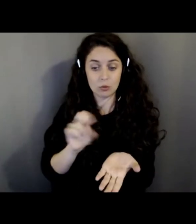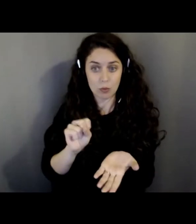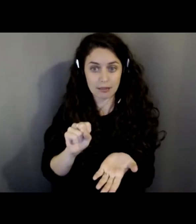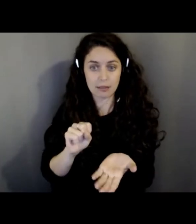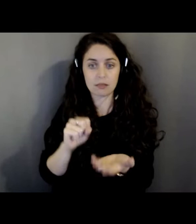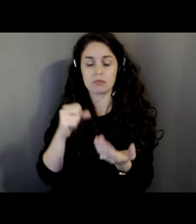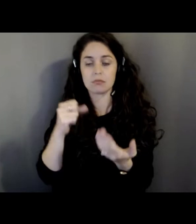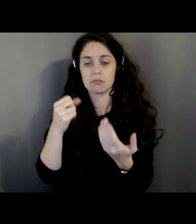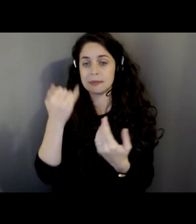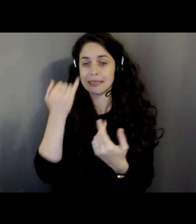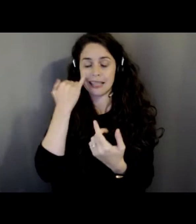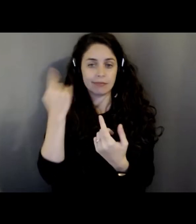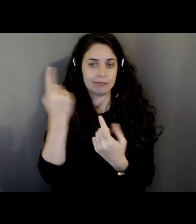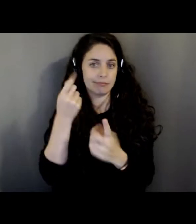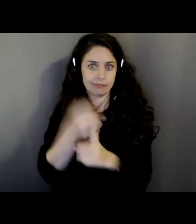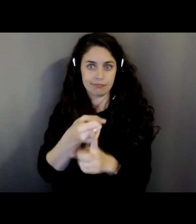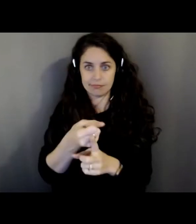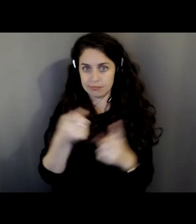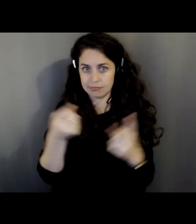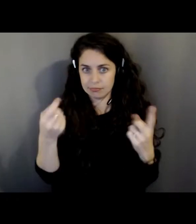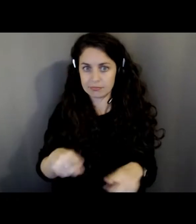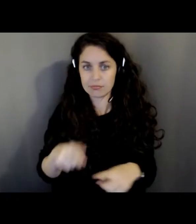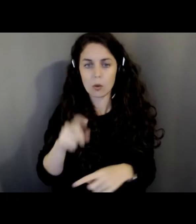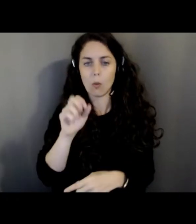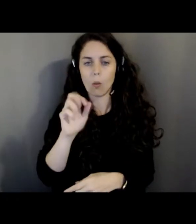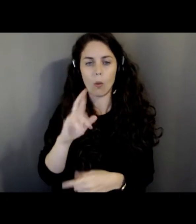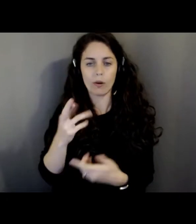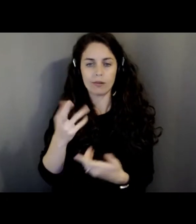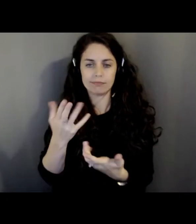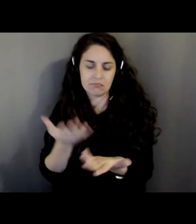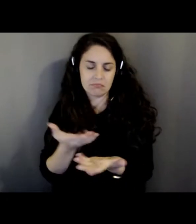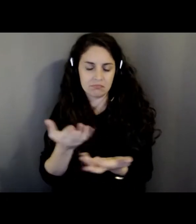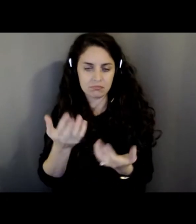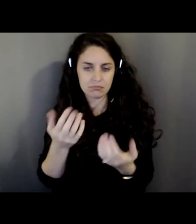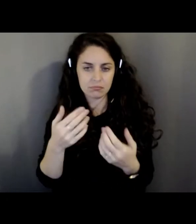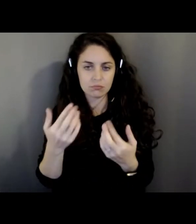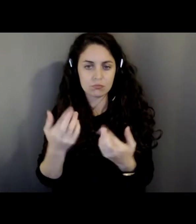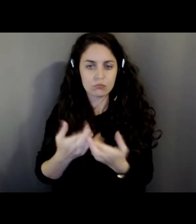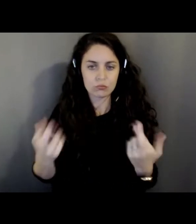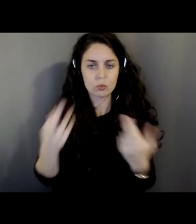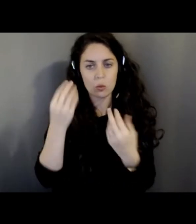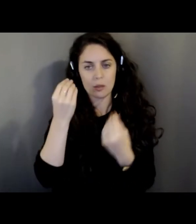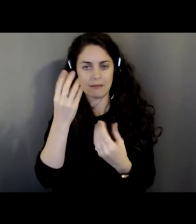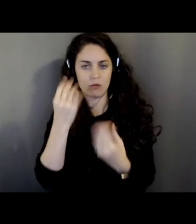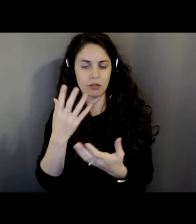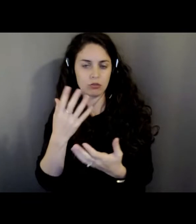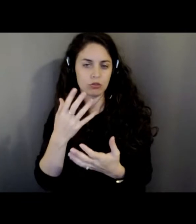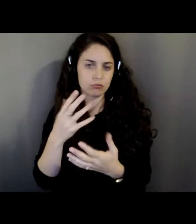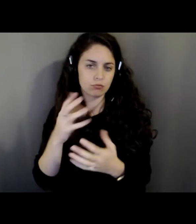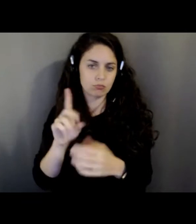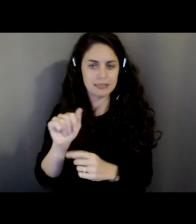if anything comes up or there are some resources and information disability-related that's